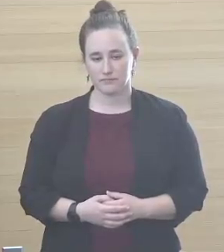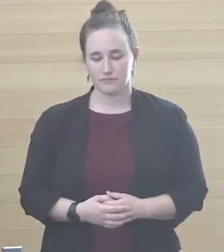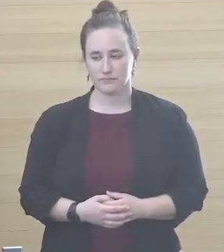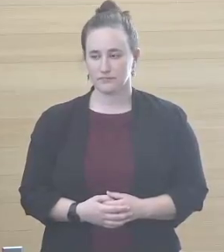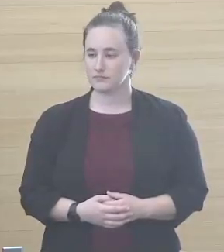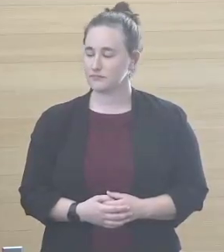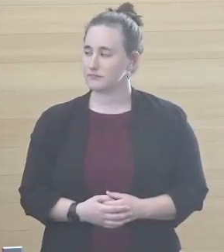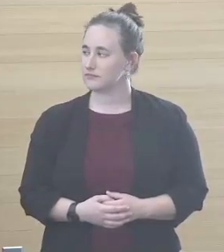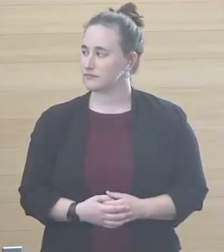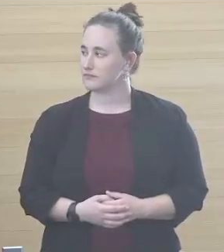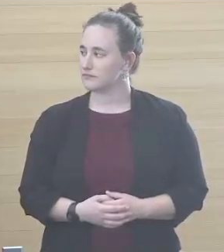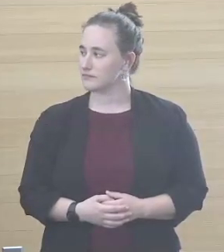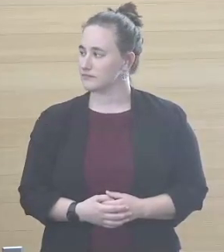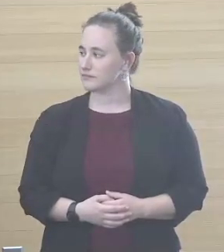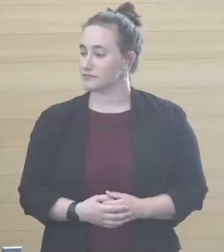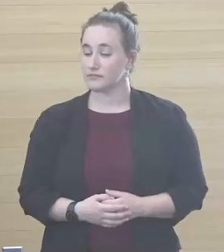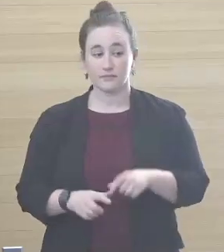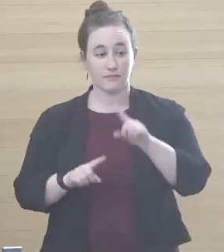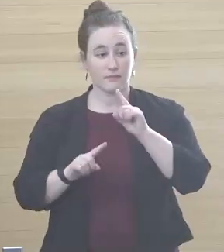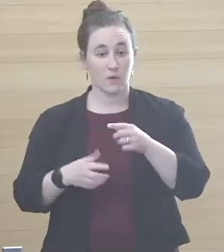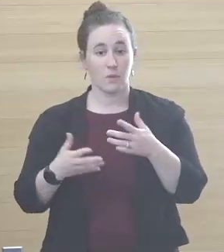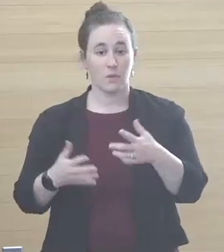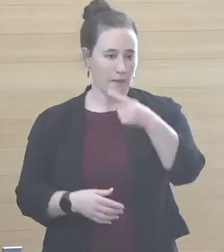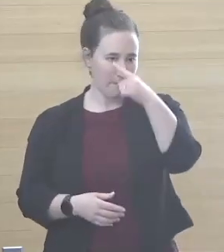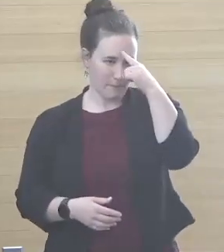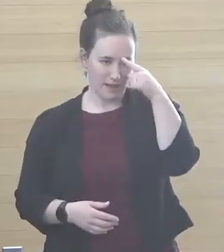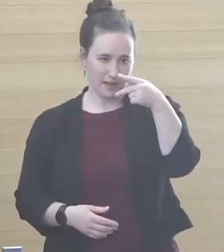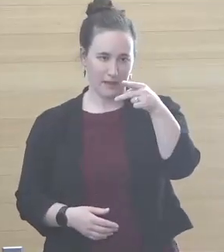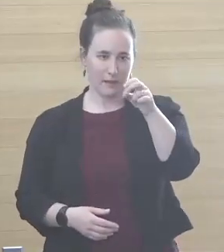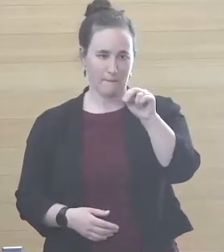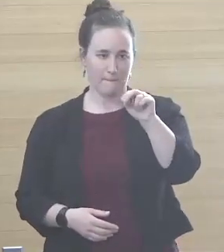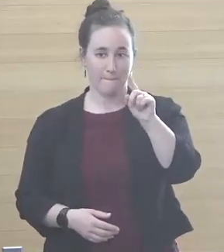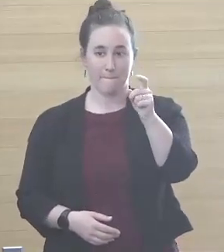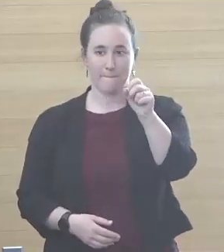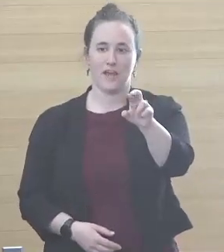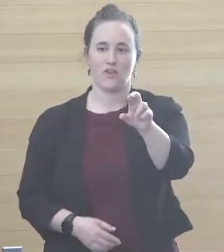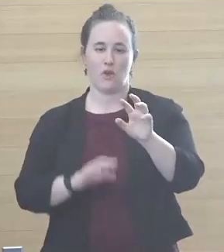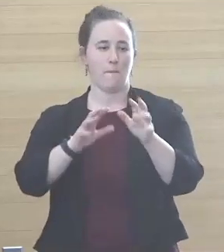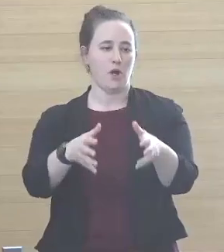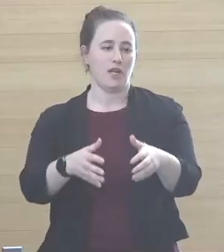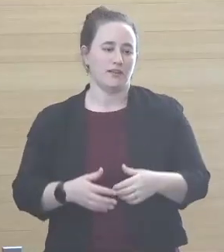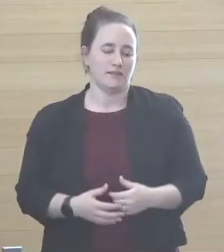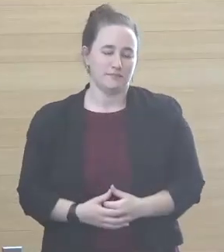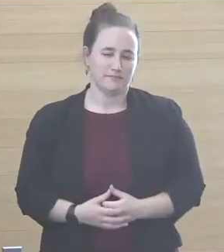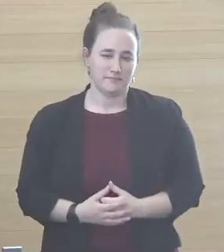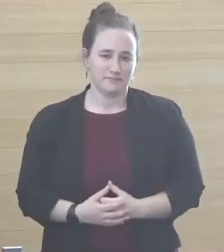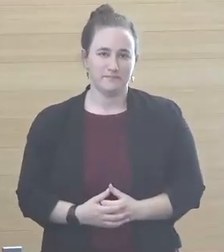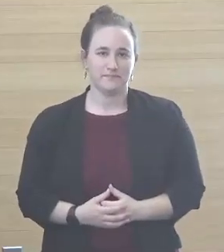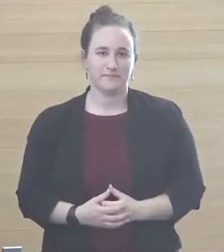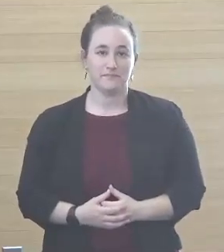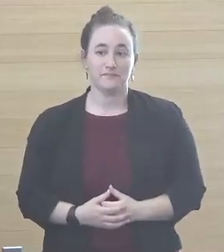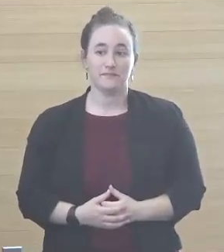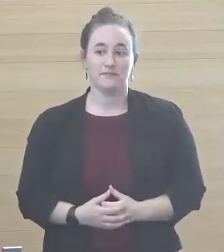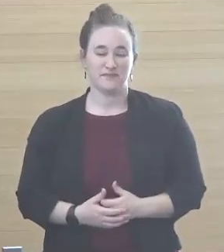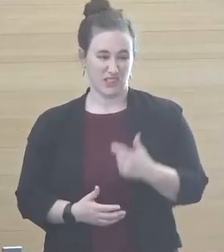And the answer was Black Panther Party. So as we just talked about,